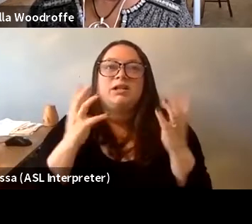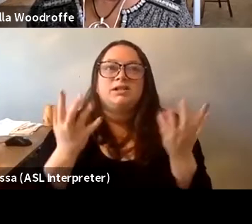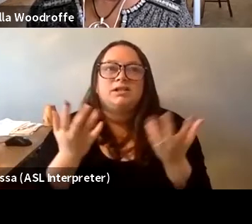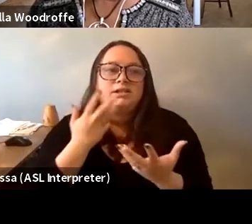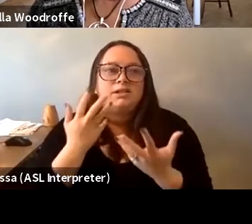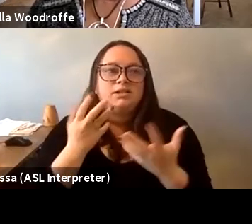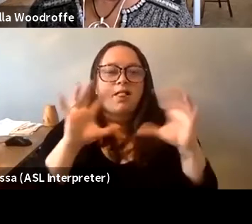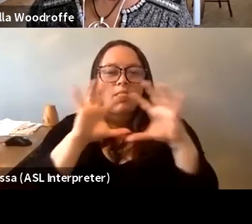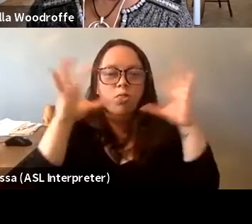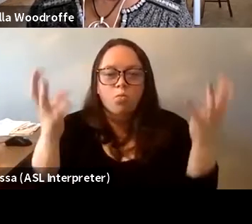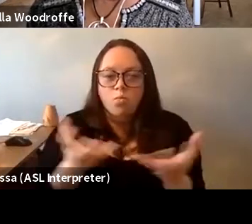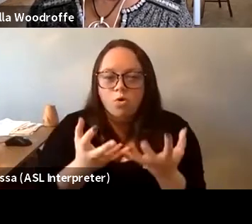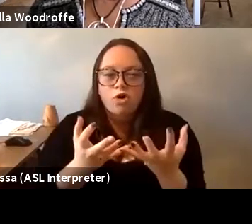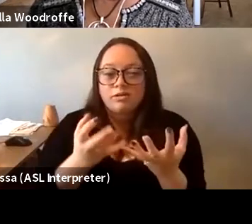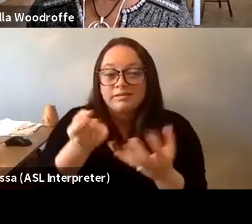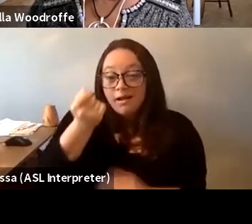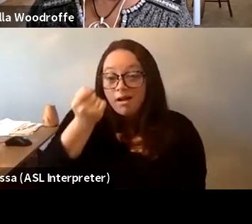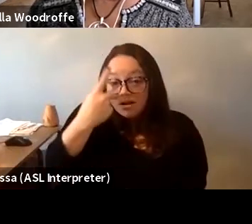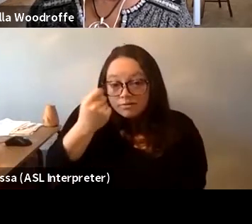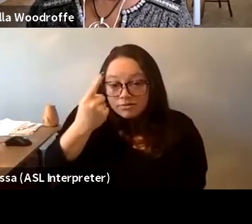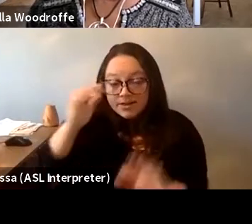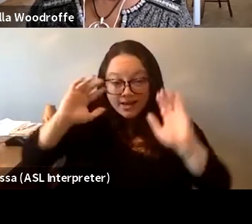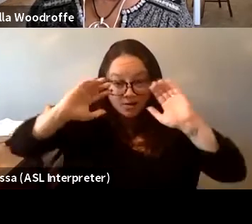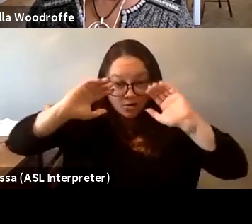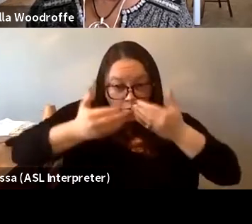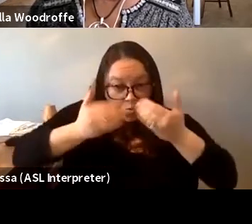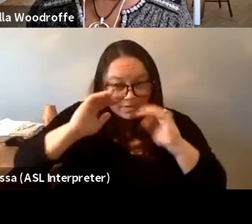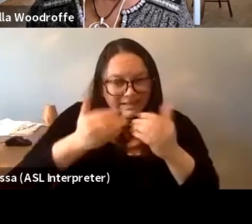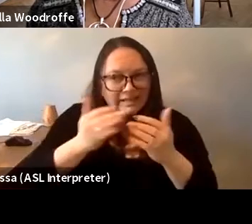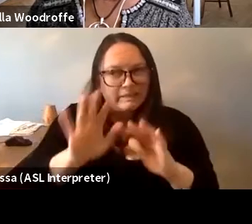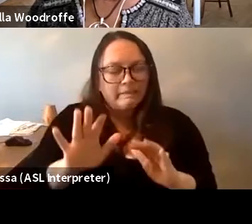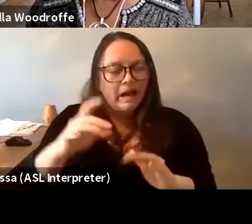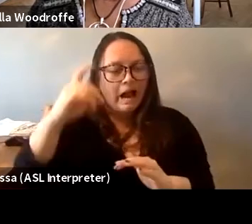think it has a long way to go. I think the world may be learning